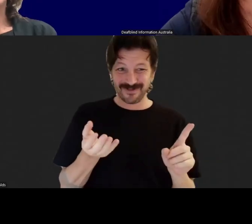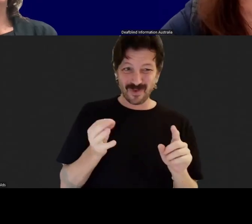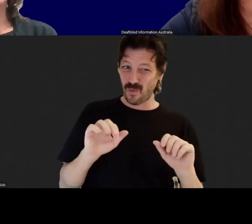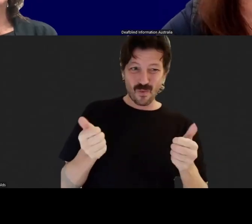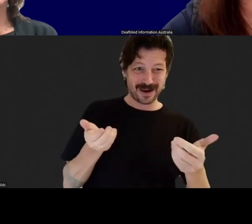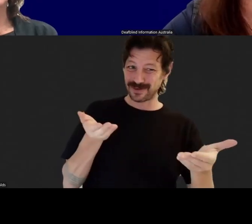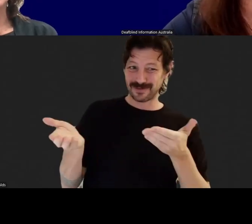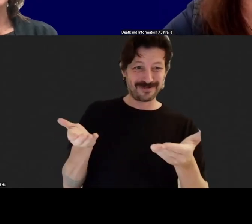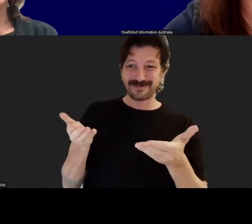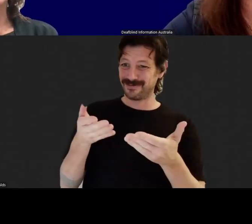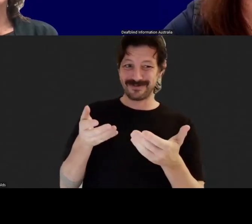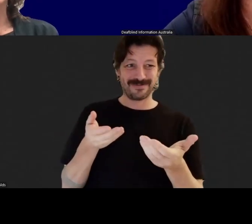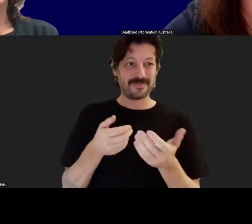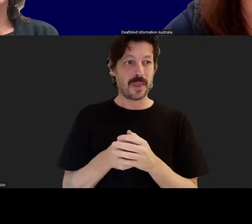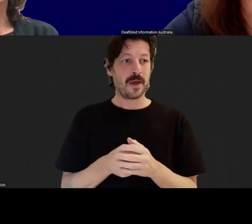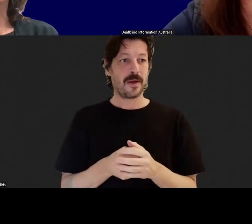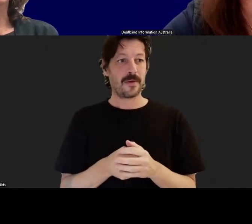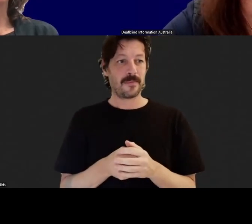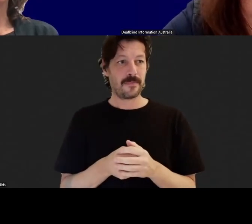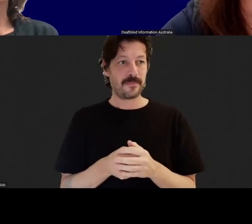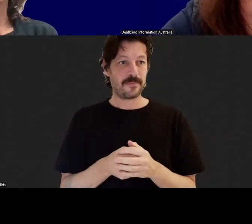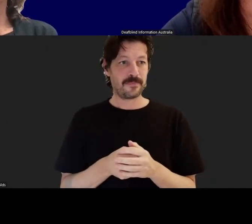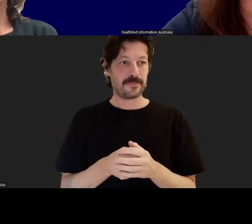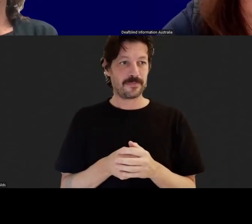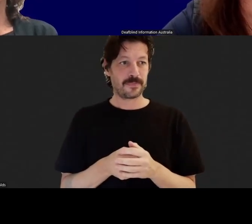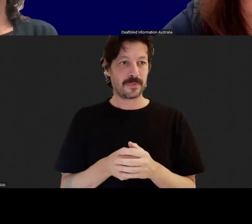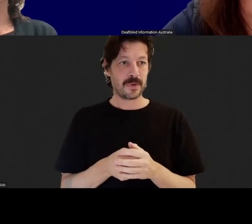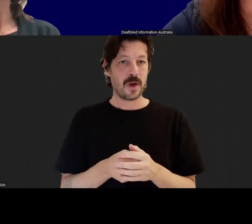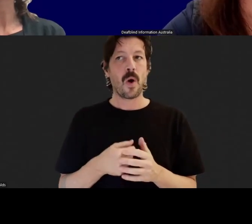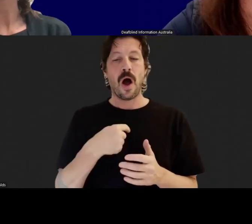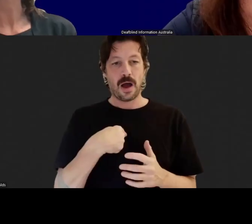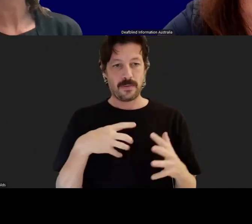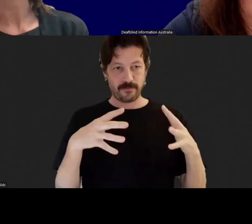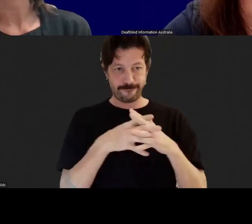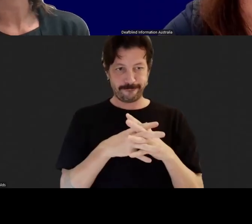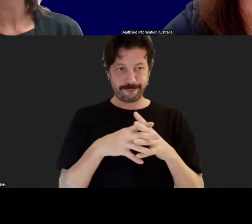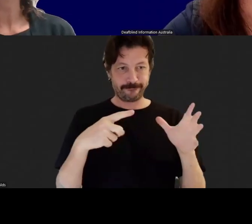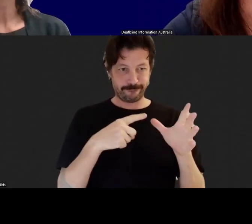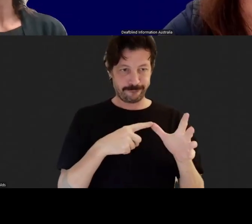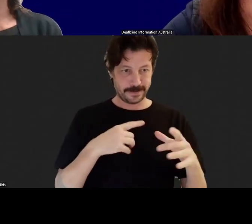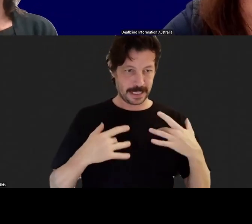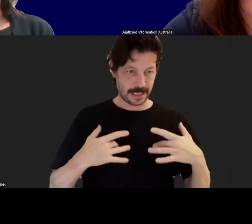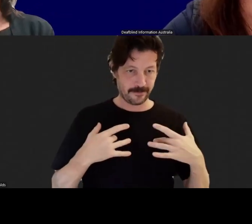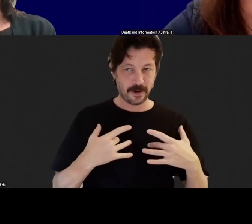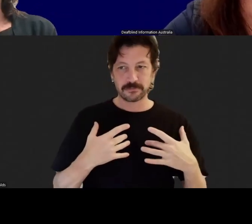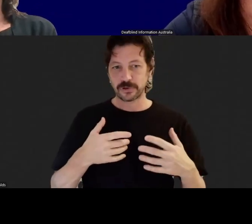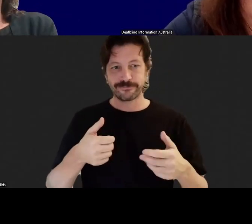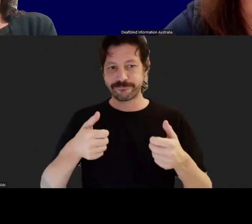I'm in Western Australia so I'm not familiar with services in other States.